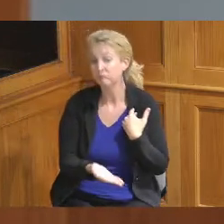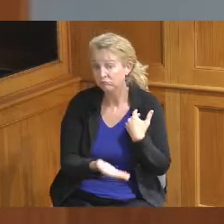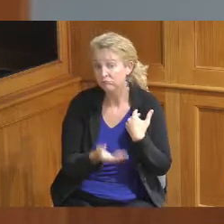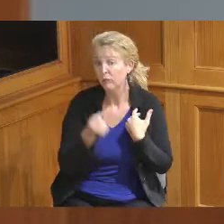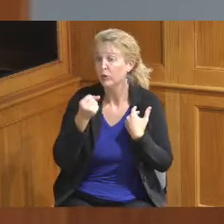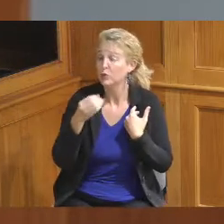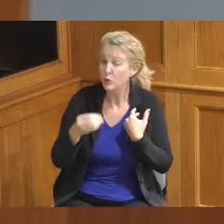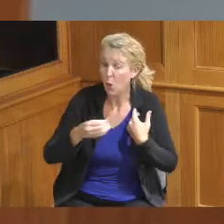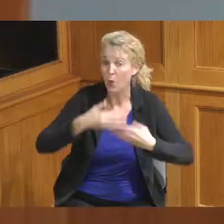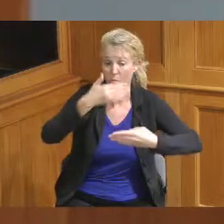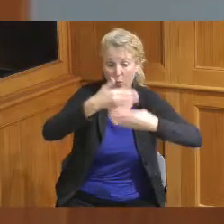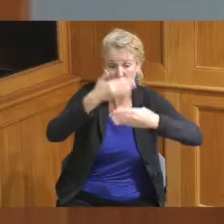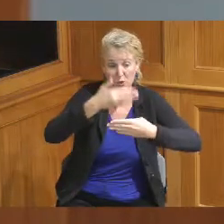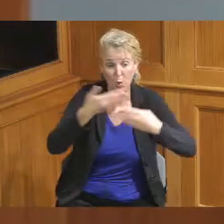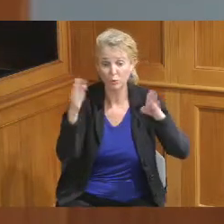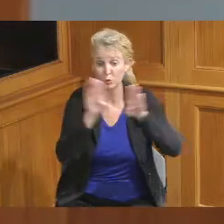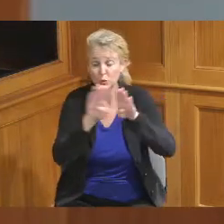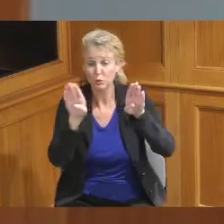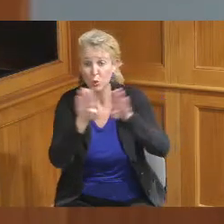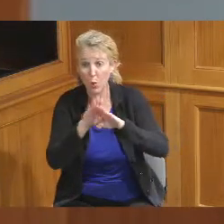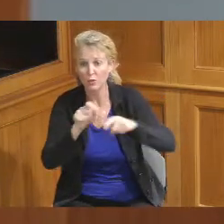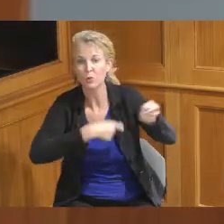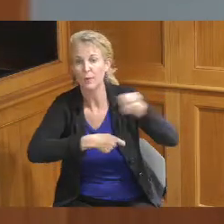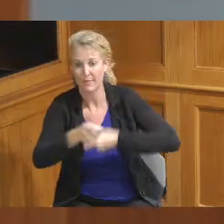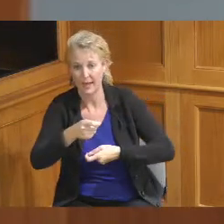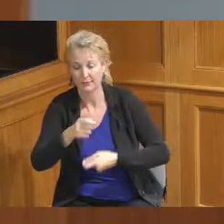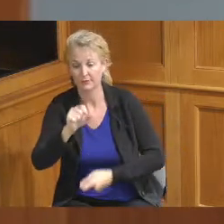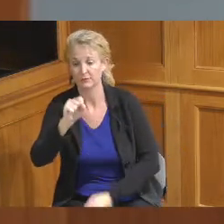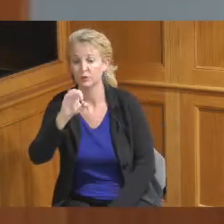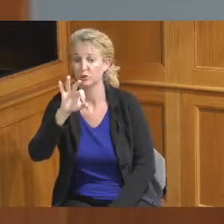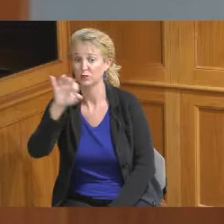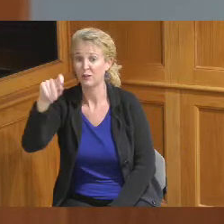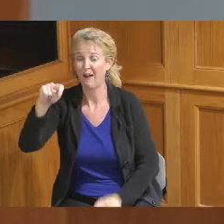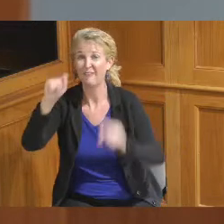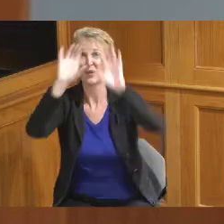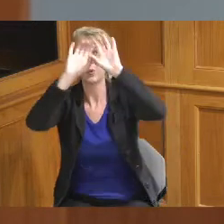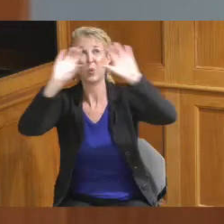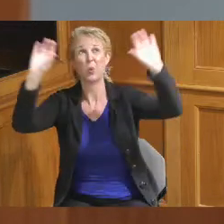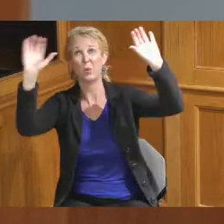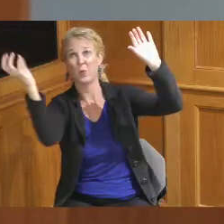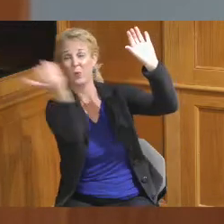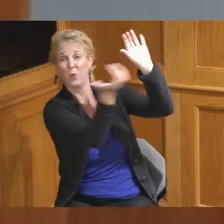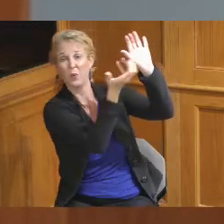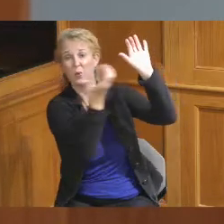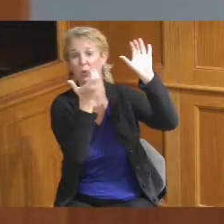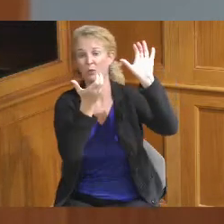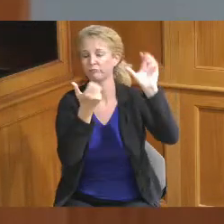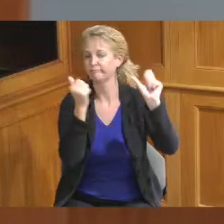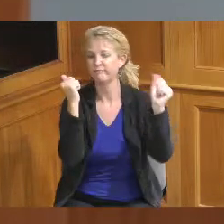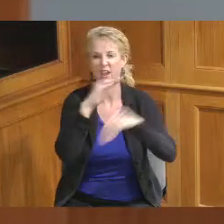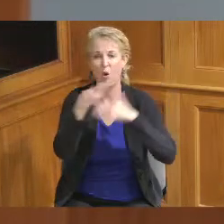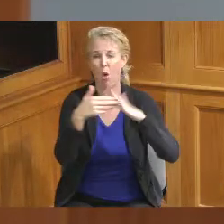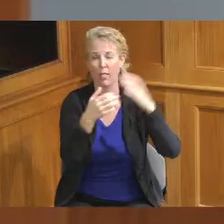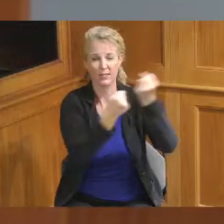windows and the doors the soffits the fascia it would also cover any supportive measures that